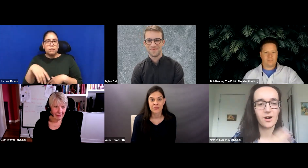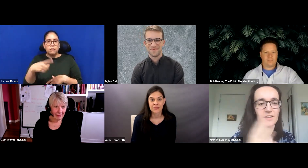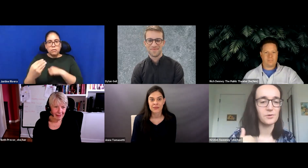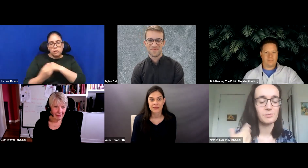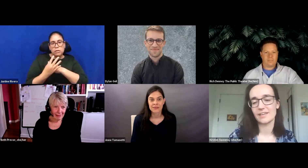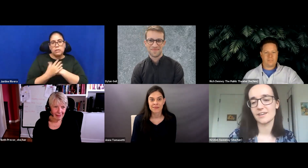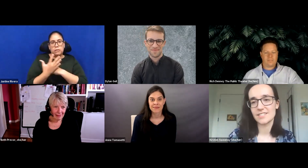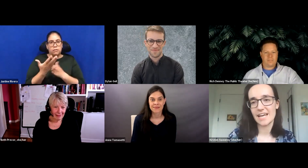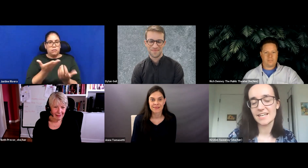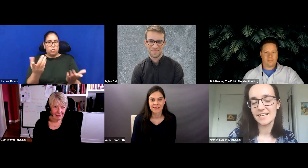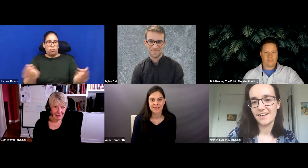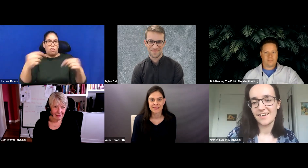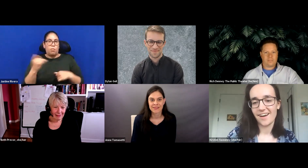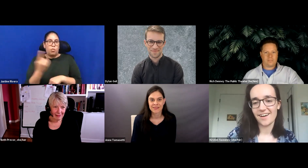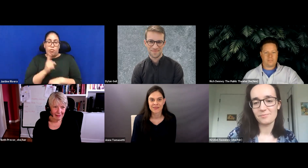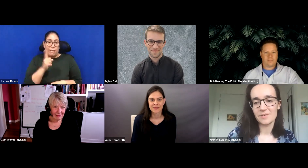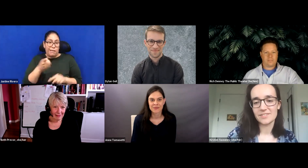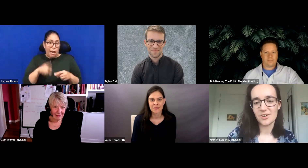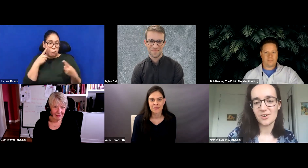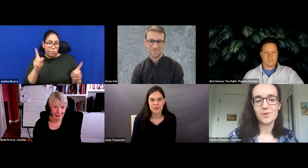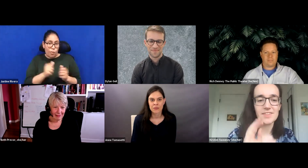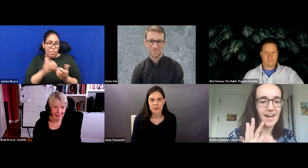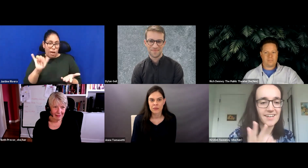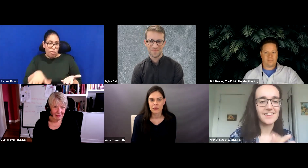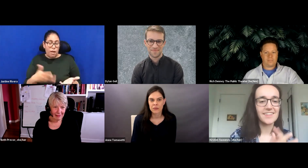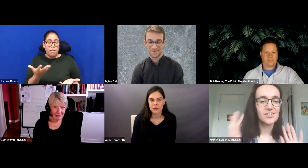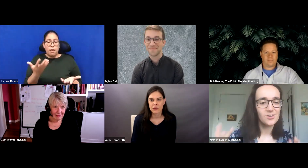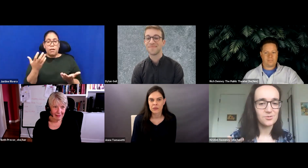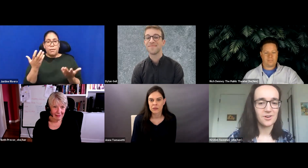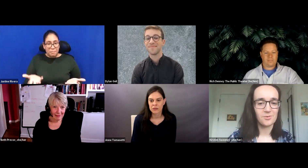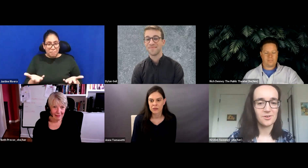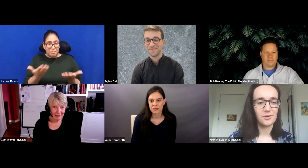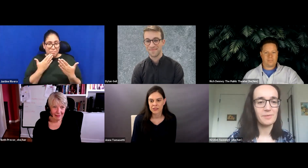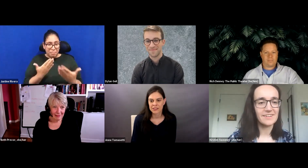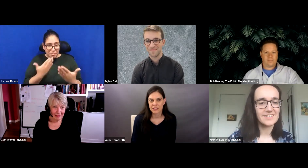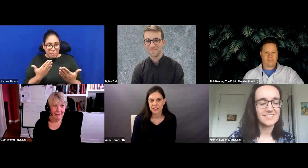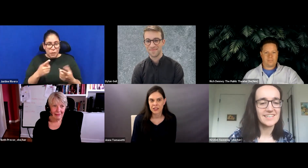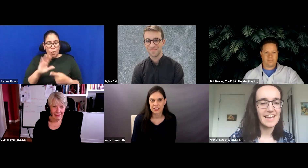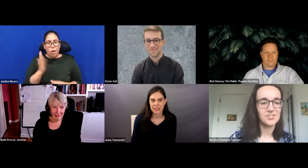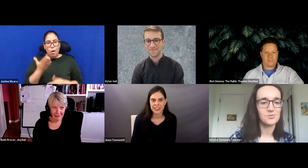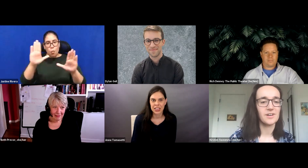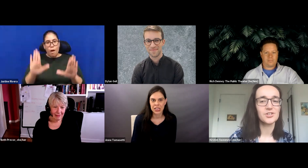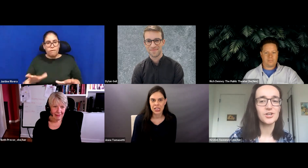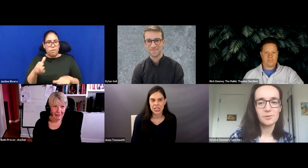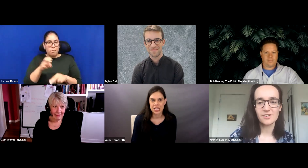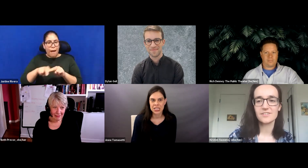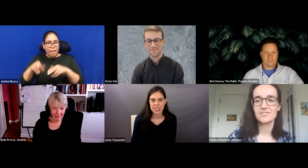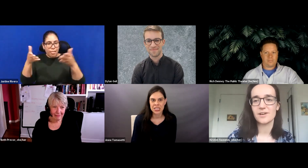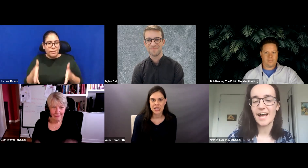all of you being here today. So with that, thank you to our wonderful panelists today, to our interpreters, to our